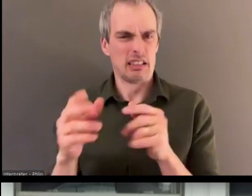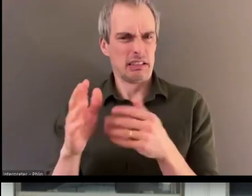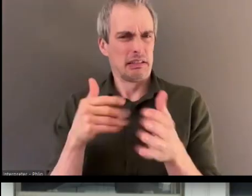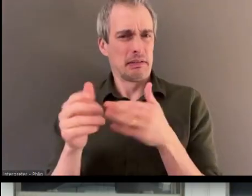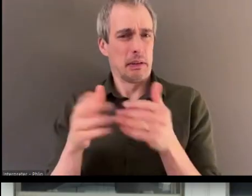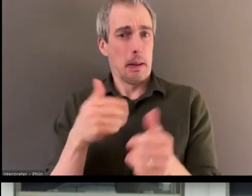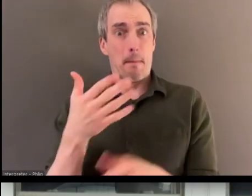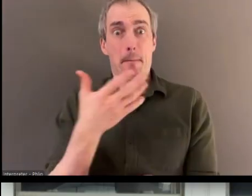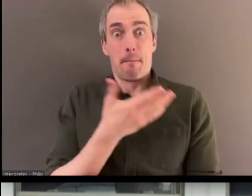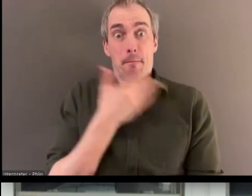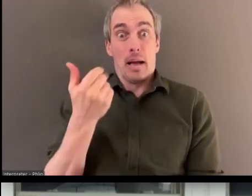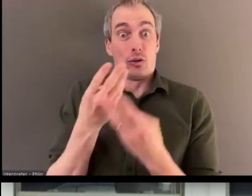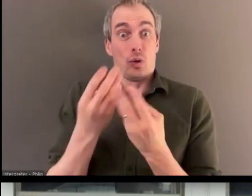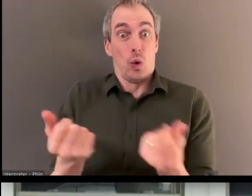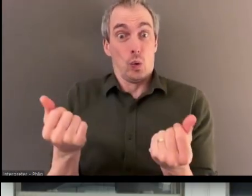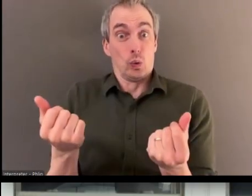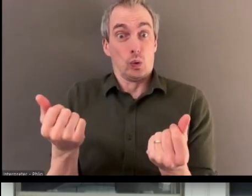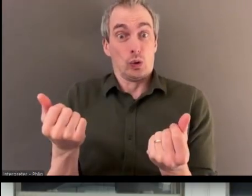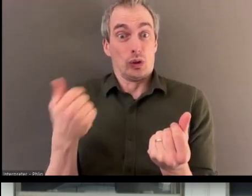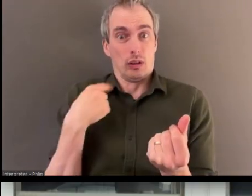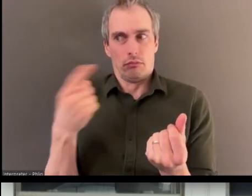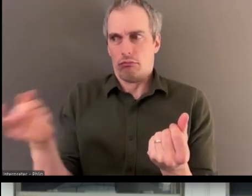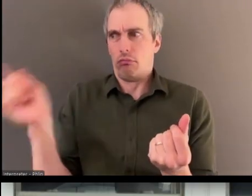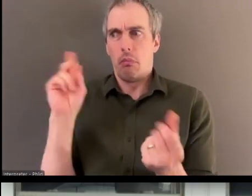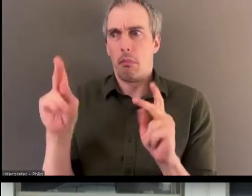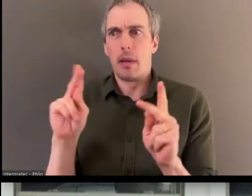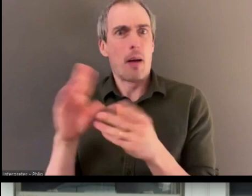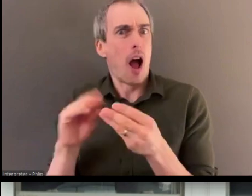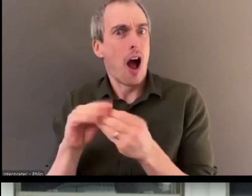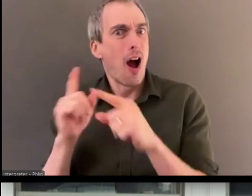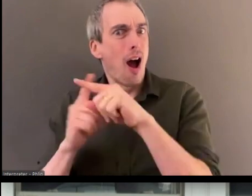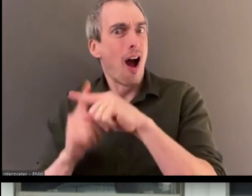quite work well enough. And we tested so many, so many of these solutions.